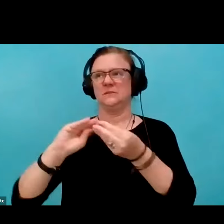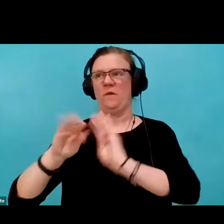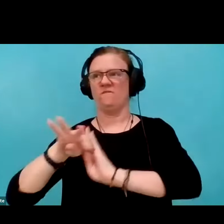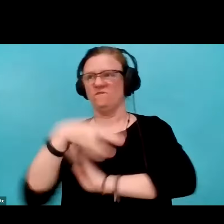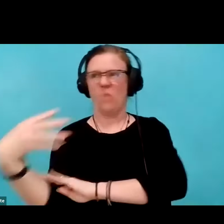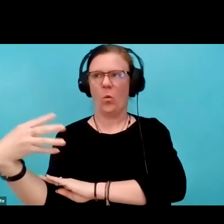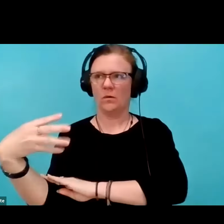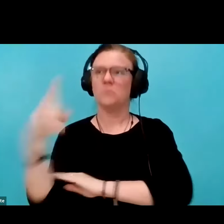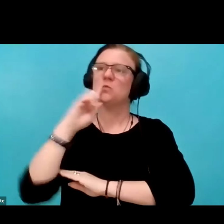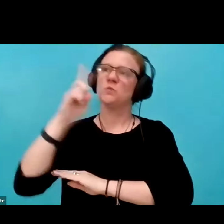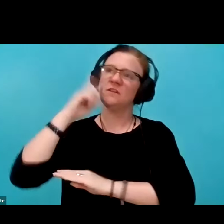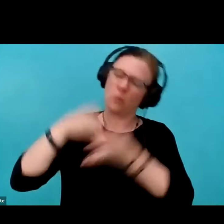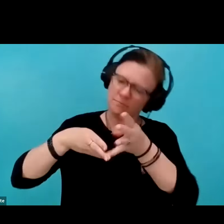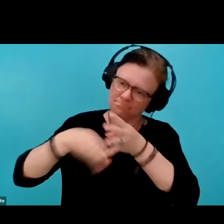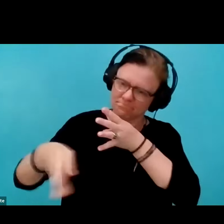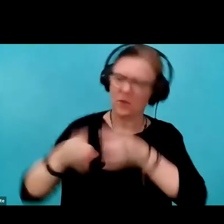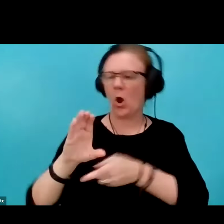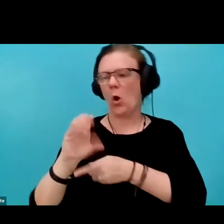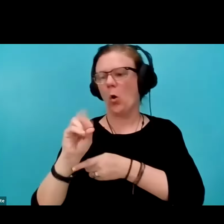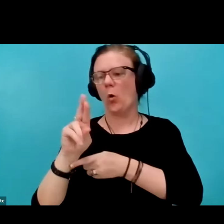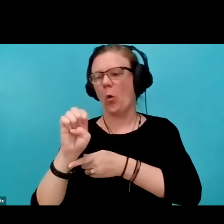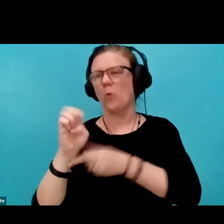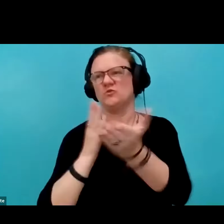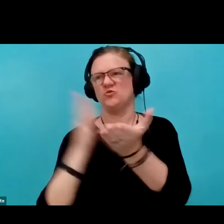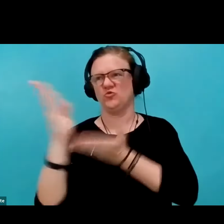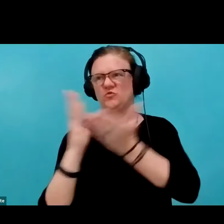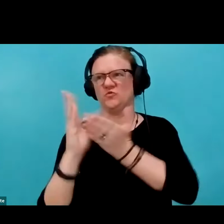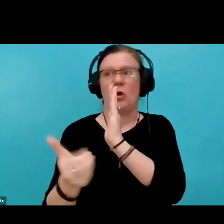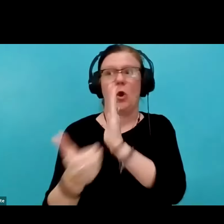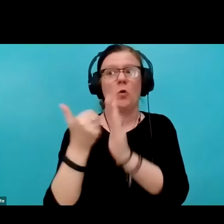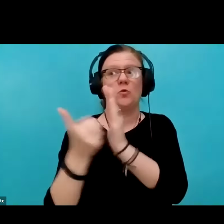services lineup, will be touching on our newest and most exciting area